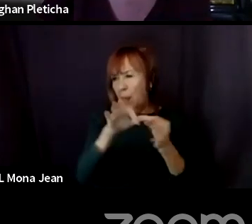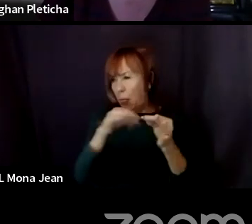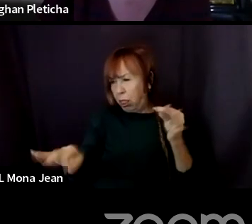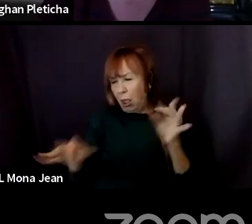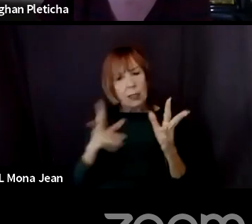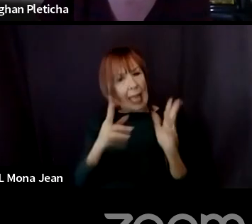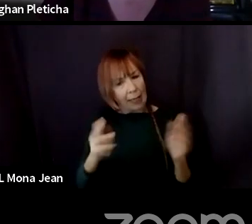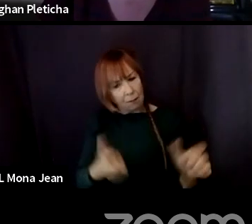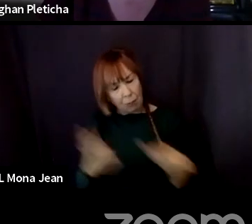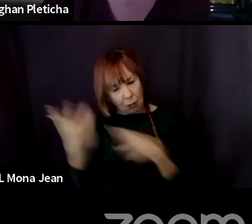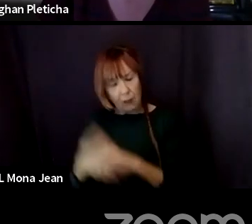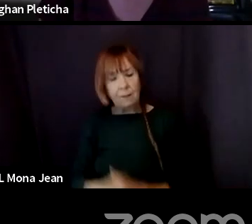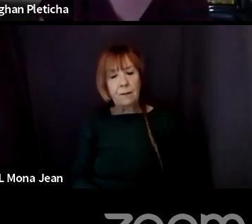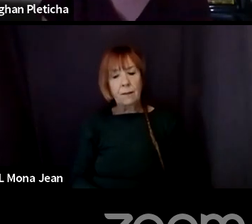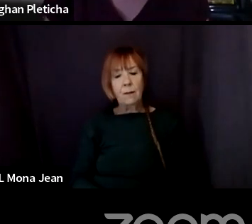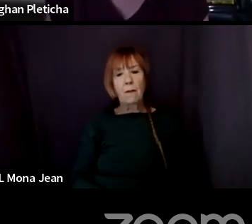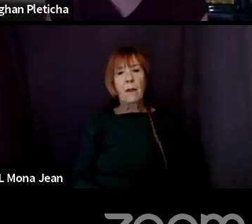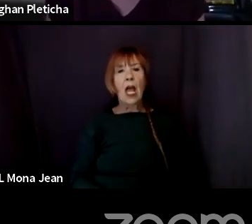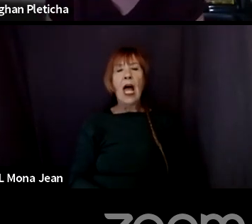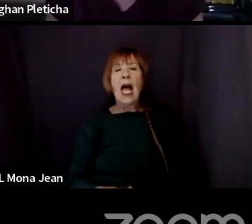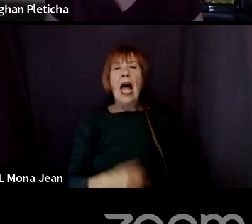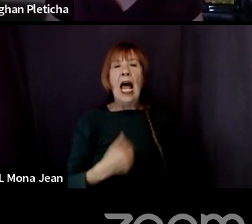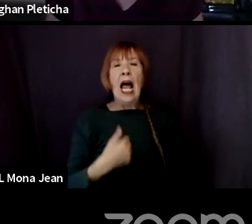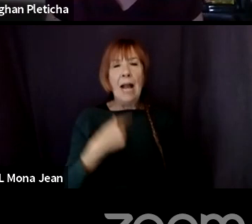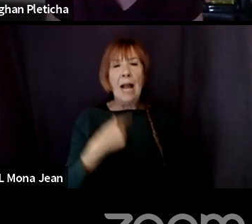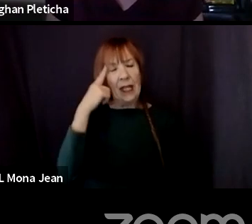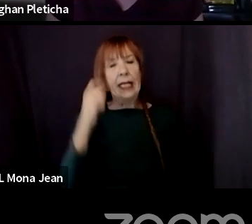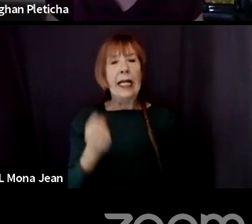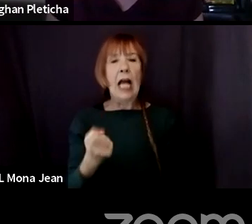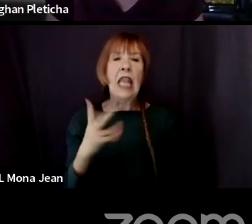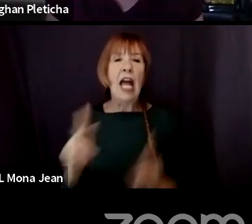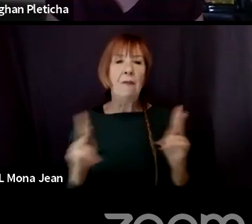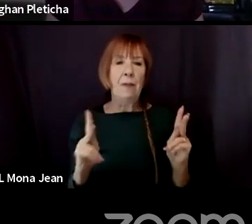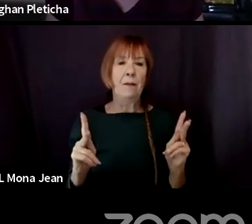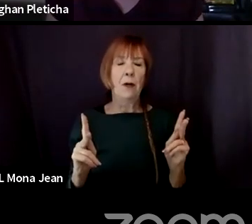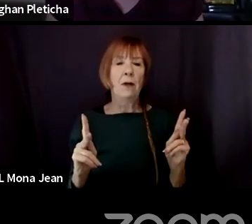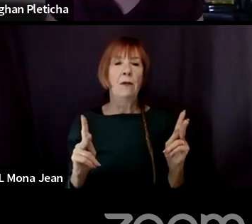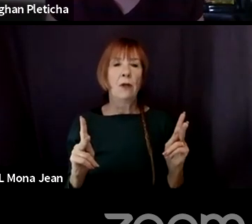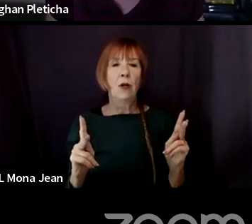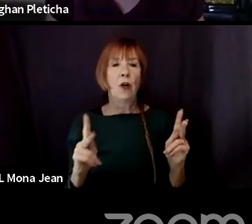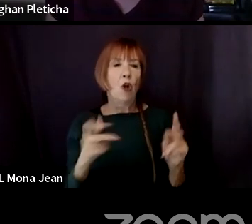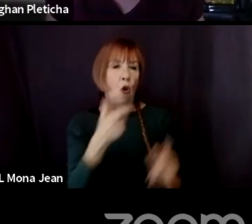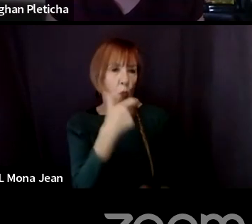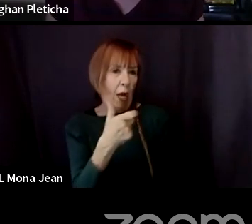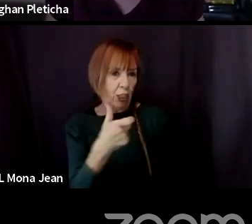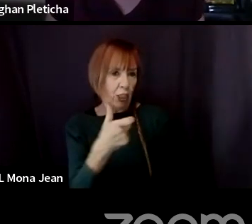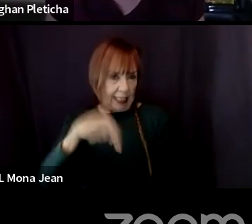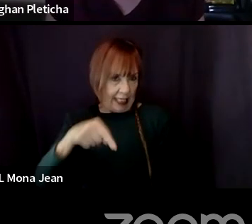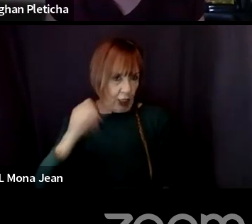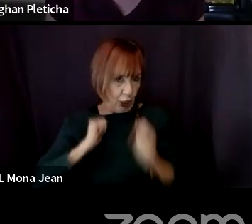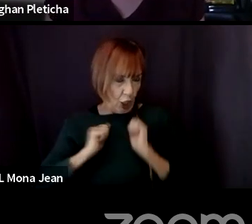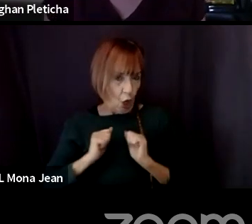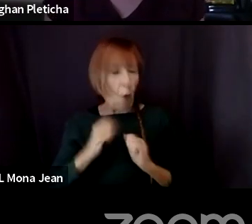I would imagine a lot of people that are watching this show, are they're at home, they're maybe writing their first or their second screenplay